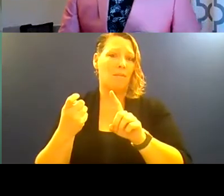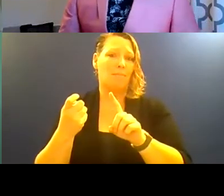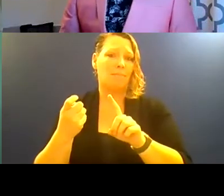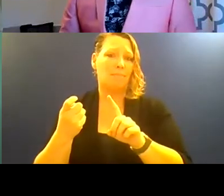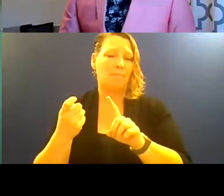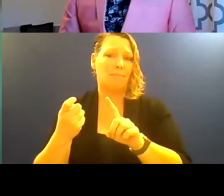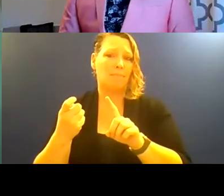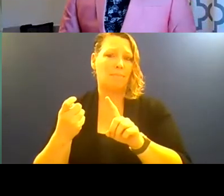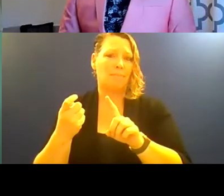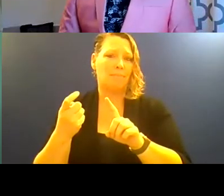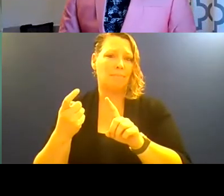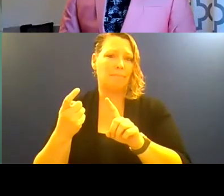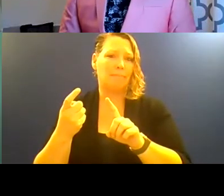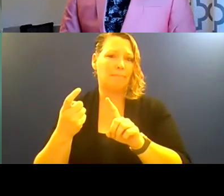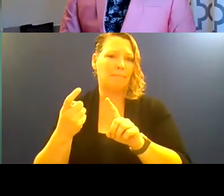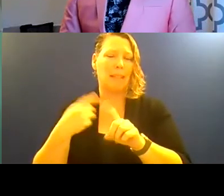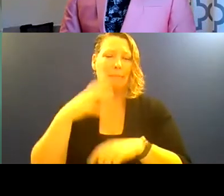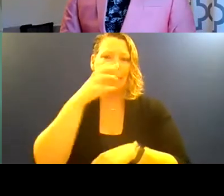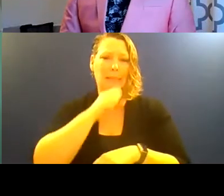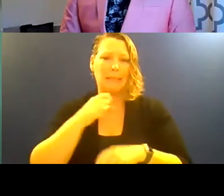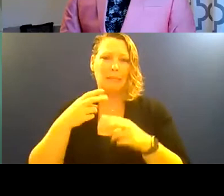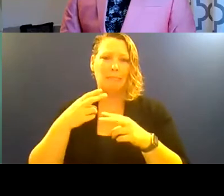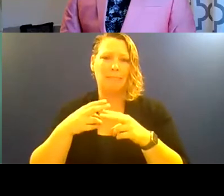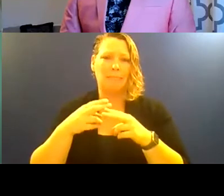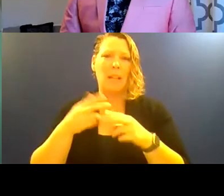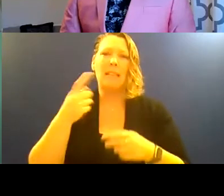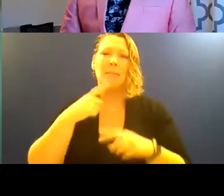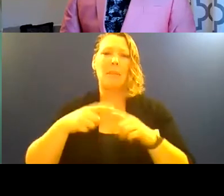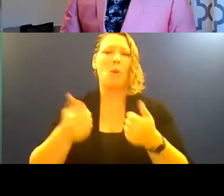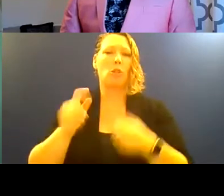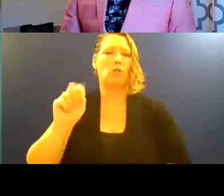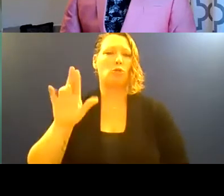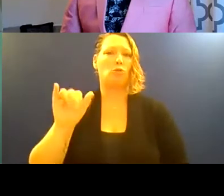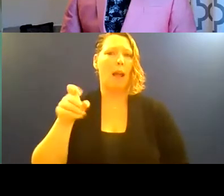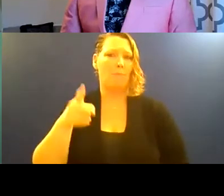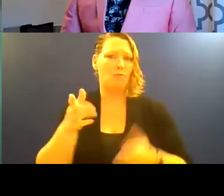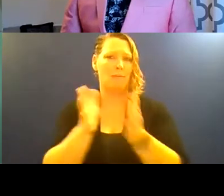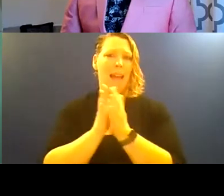Depending on which tribe you ask. So, I think.